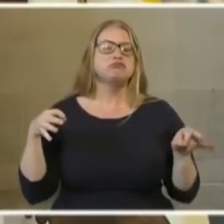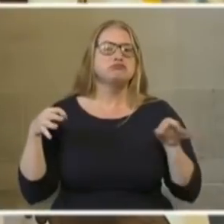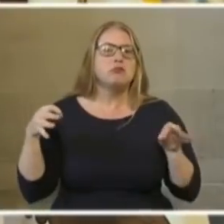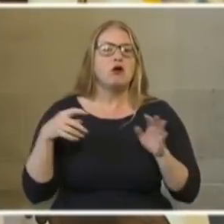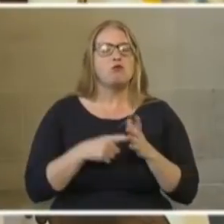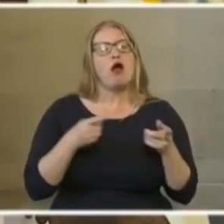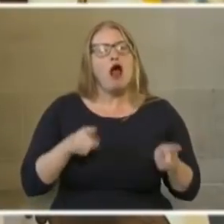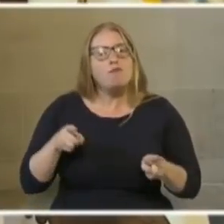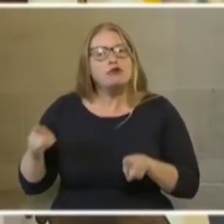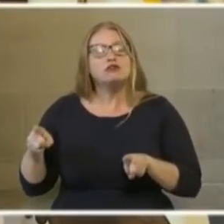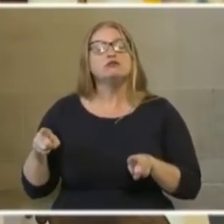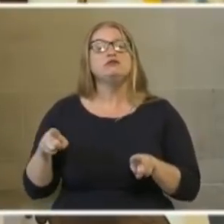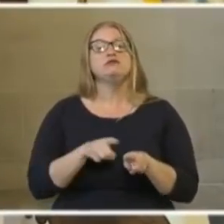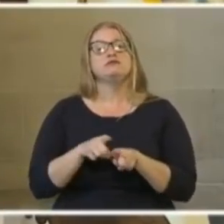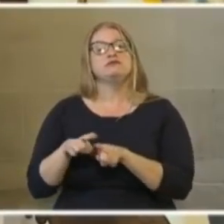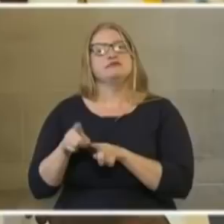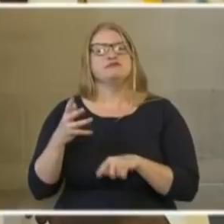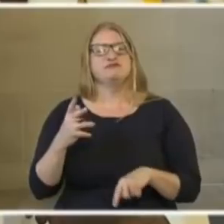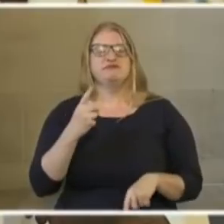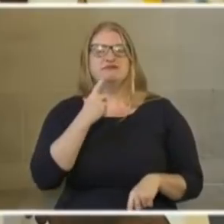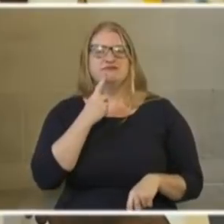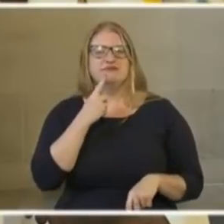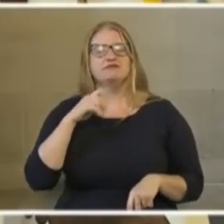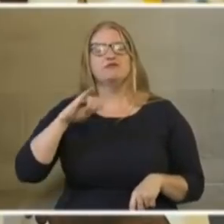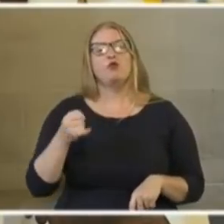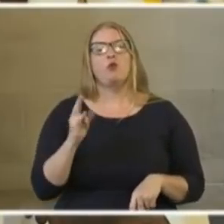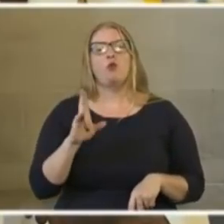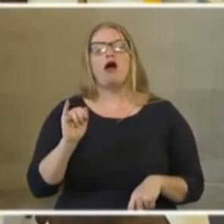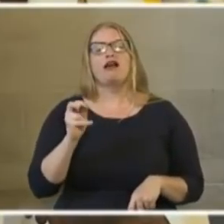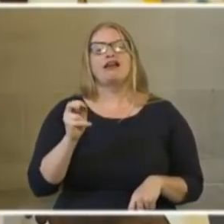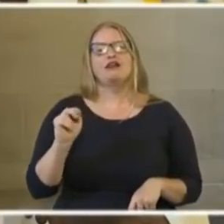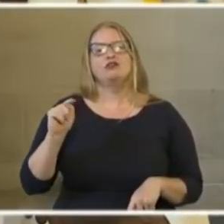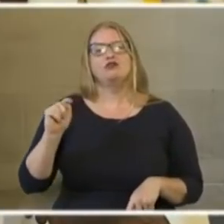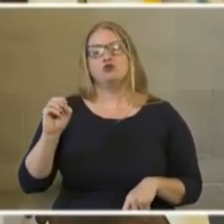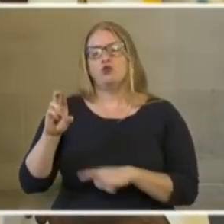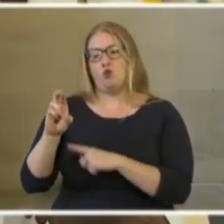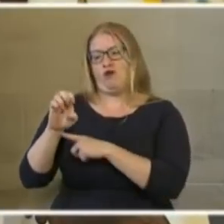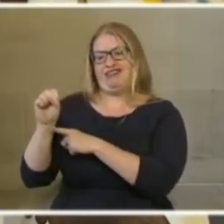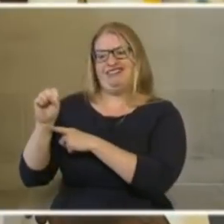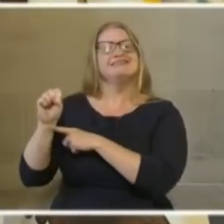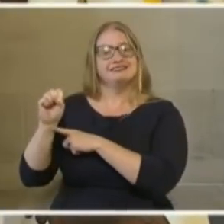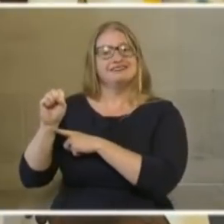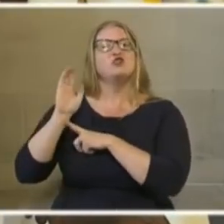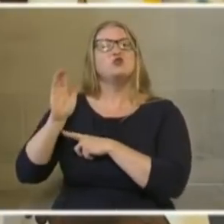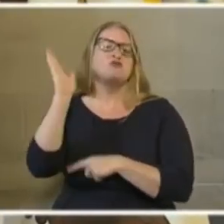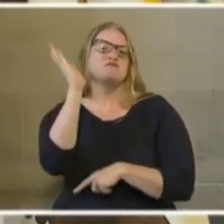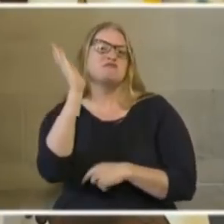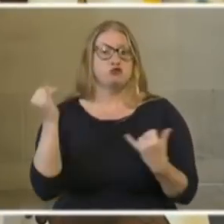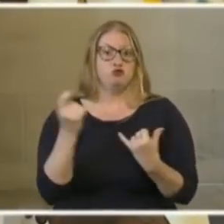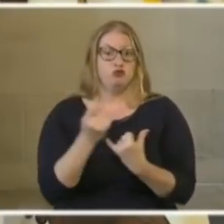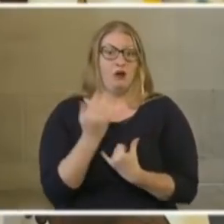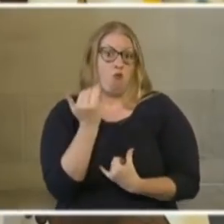SO I WANT TO AT THIS TIME INTRODUCE DR. GRANT KOUFAX WHO WILL TALK A LITTLE BIT MORE